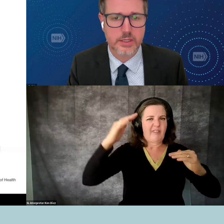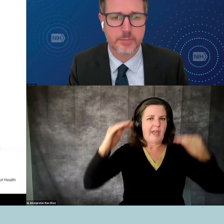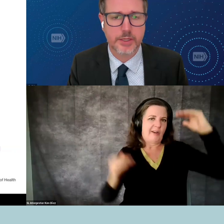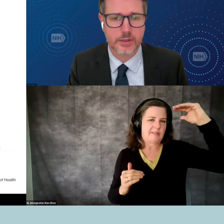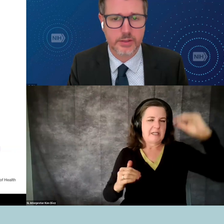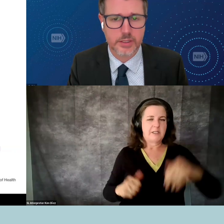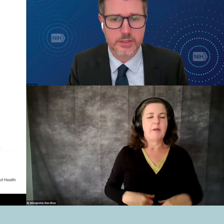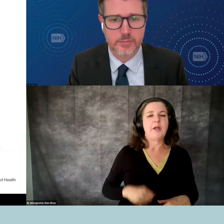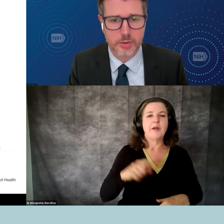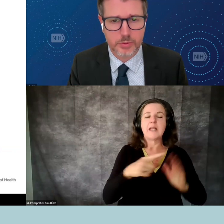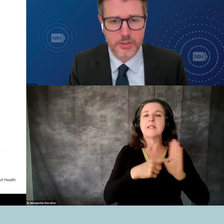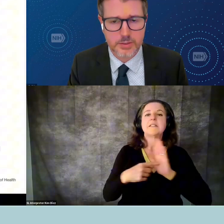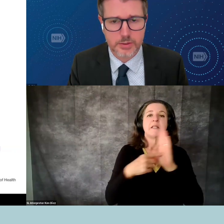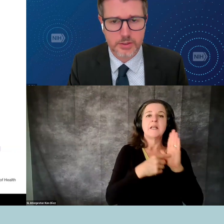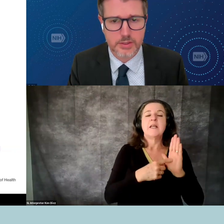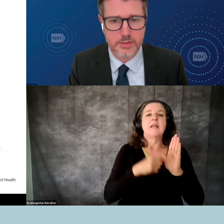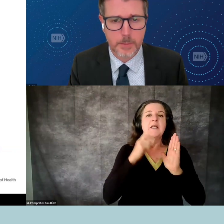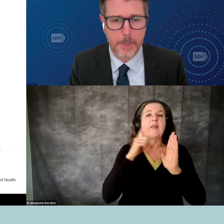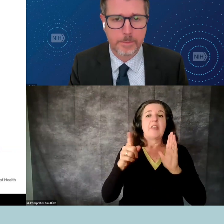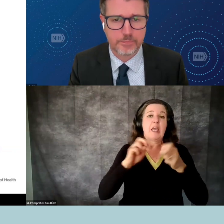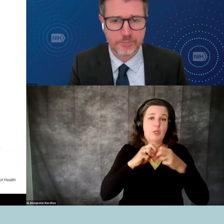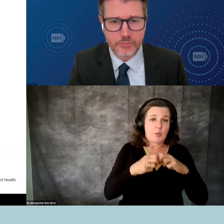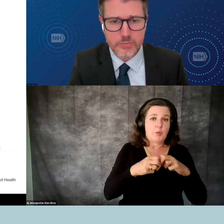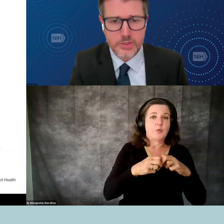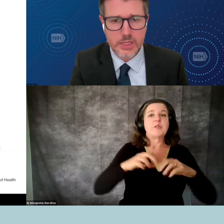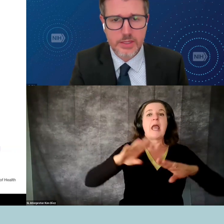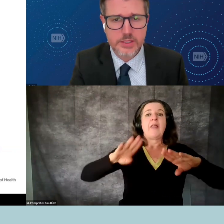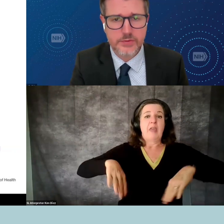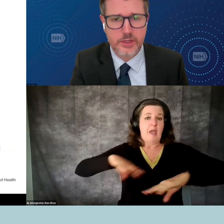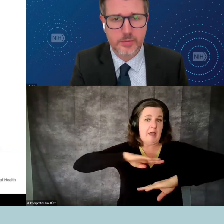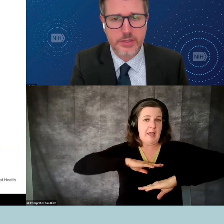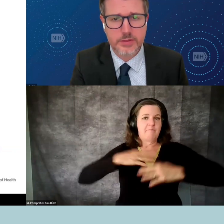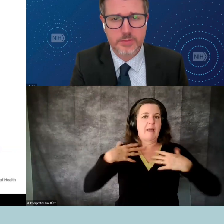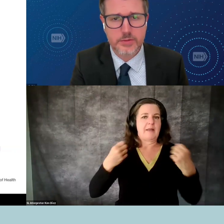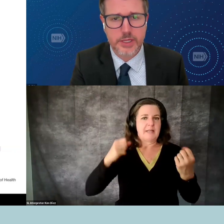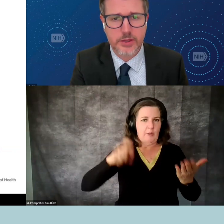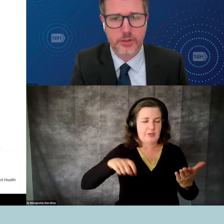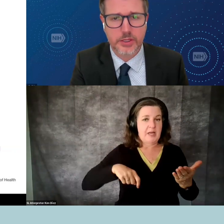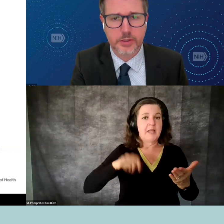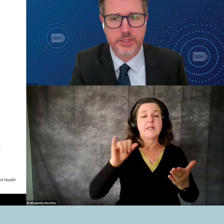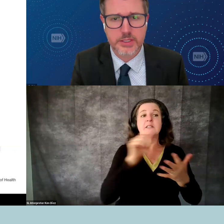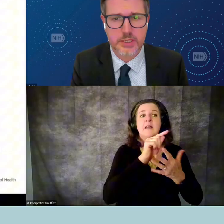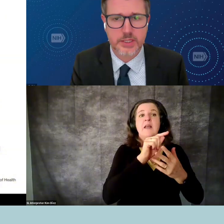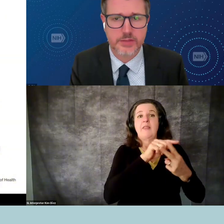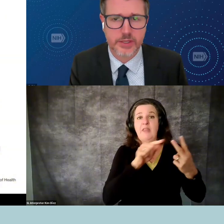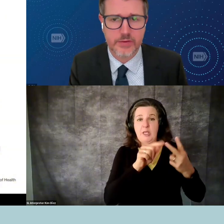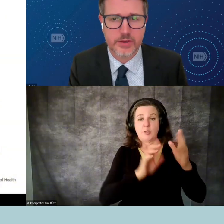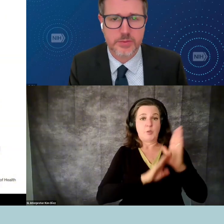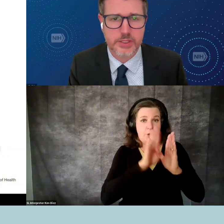and unmet health needs of people with disabilities. These developments, together with an increasing scientific evidence